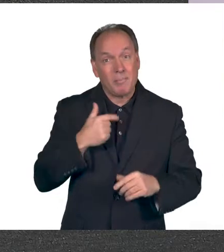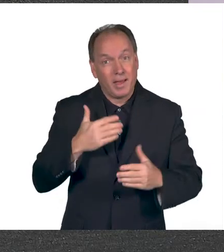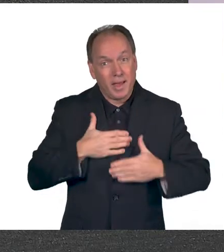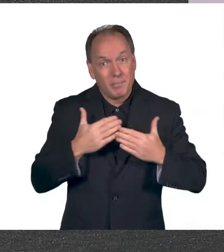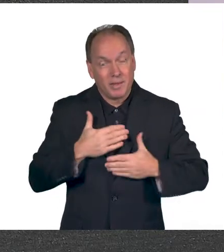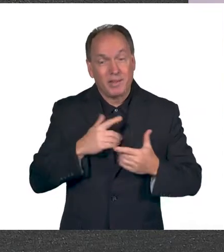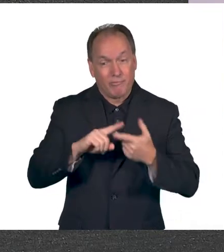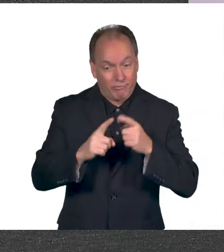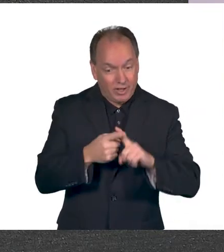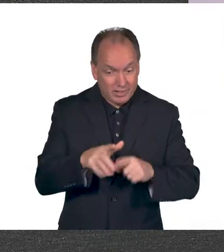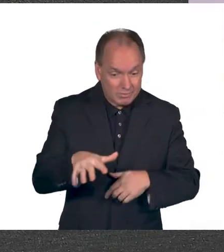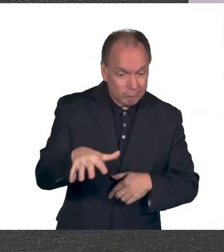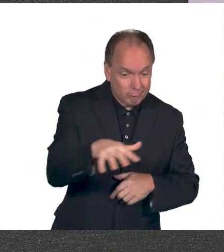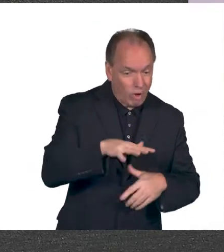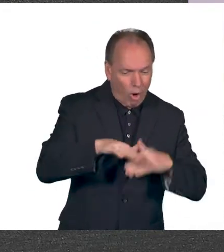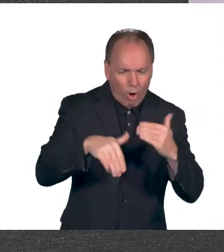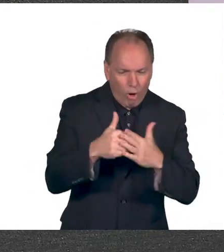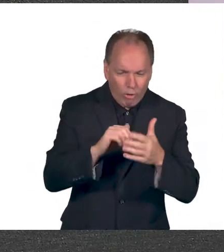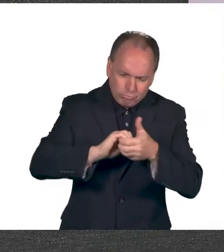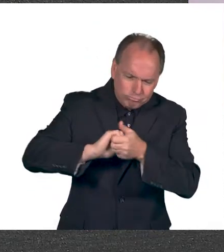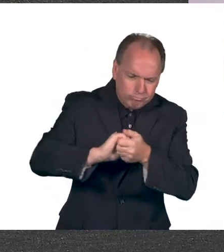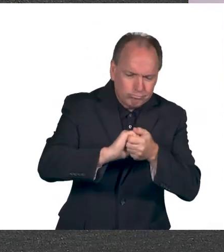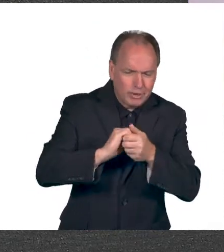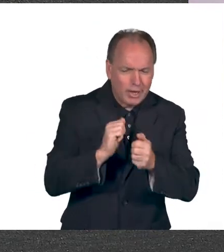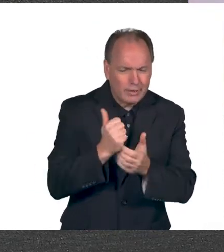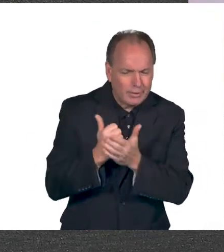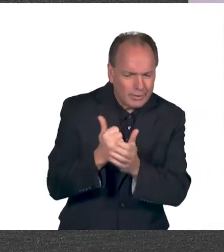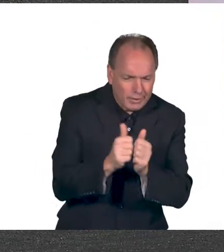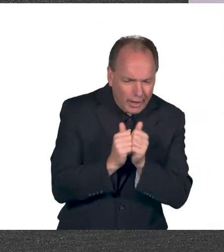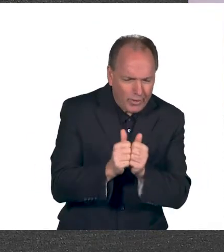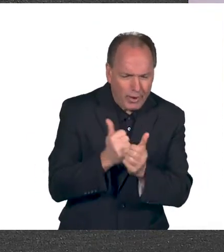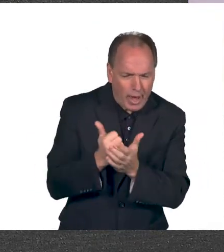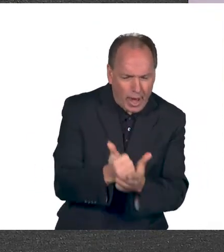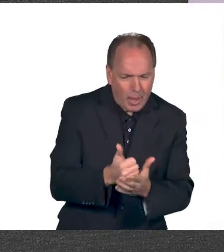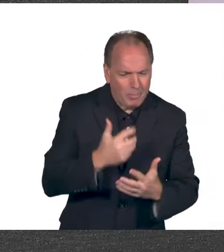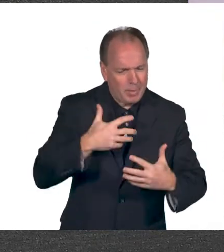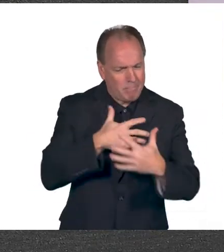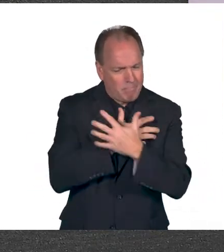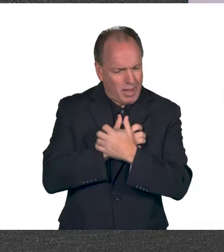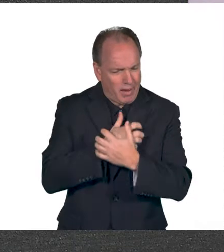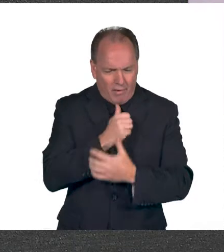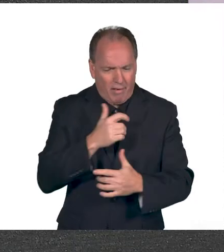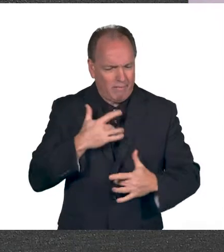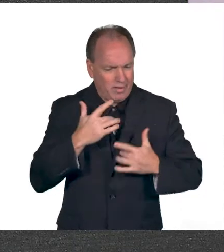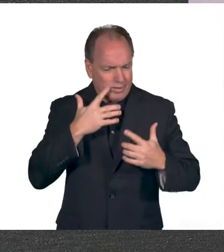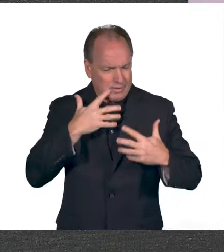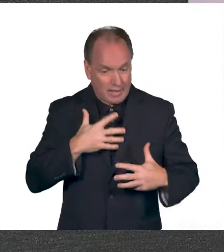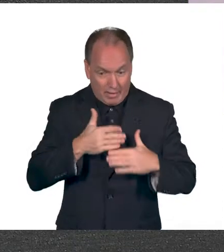and I'm so glad that the friends were all together, and they were helping bear to not feel sad at the end,